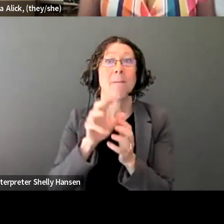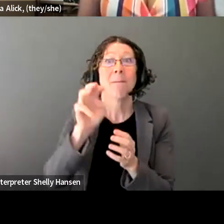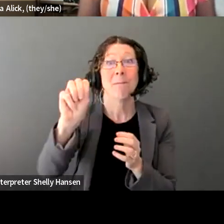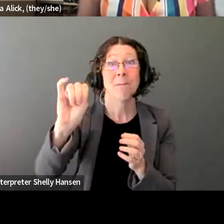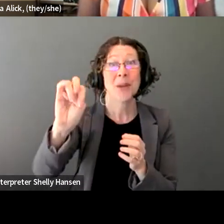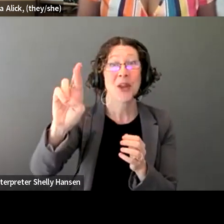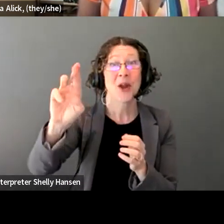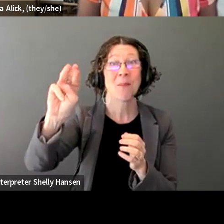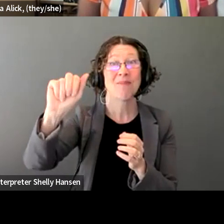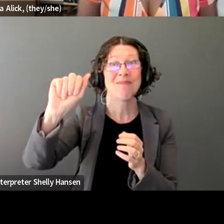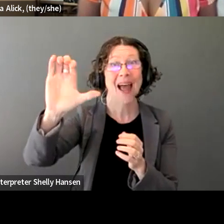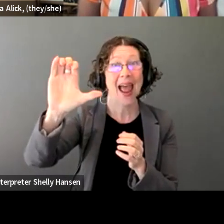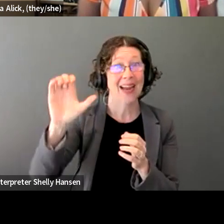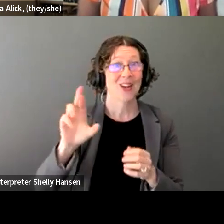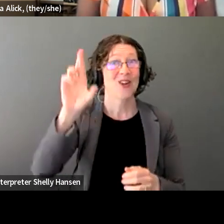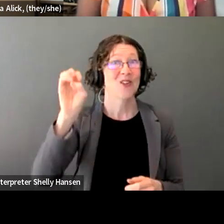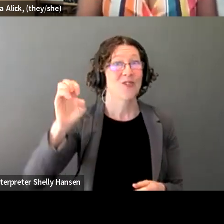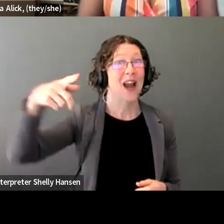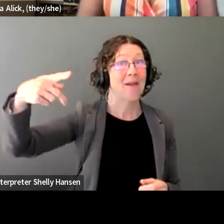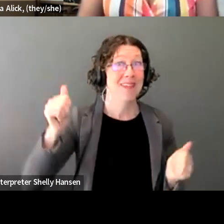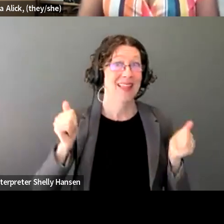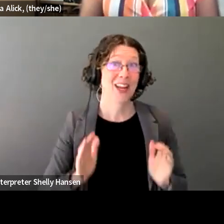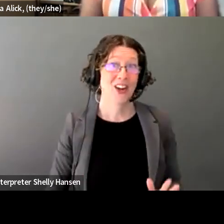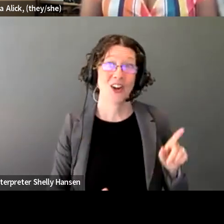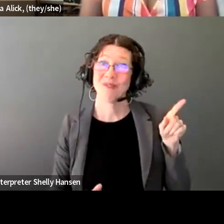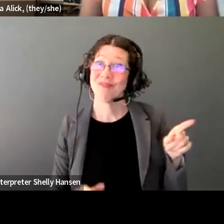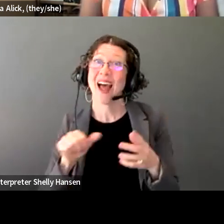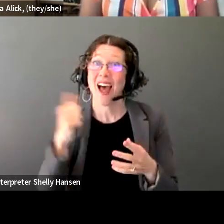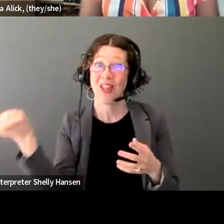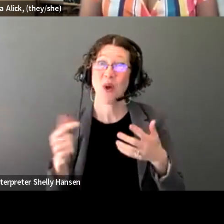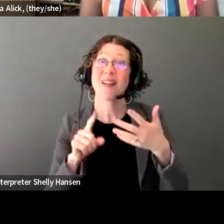Repertory theater. Has been amazing.